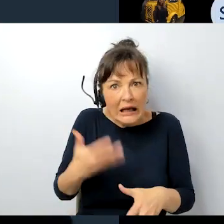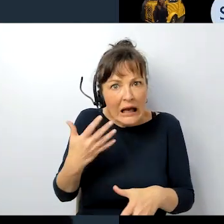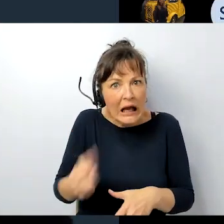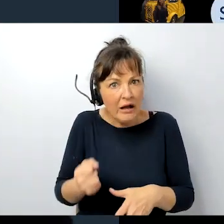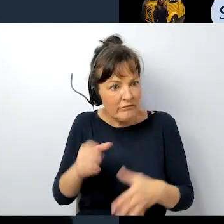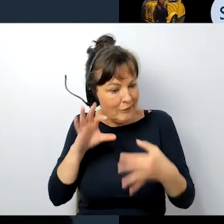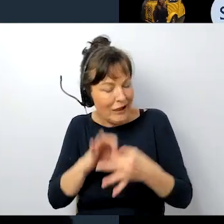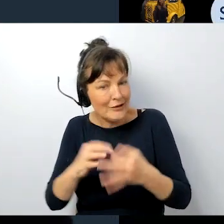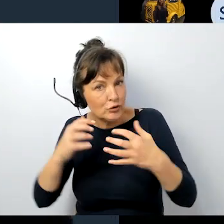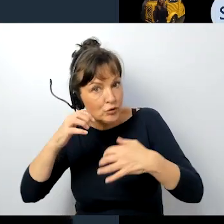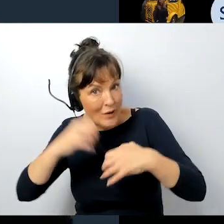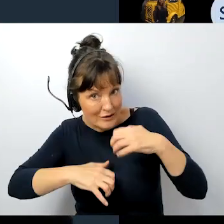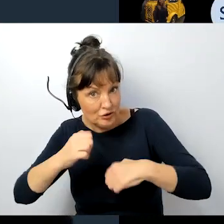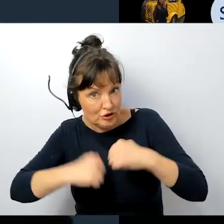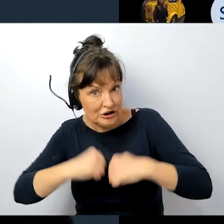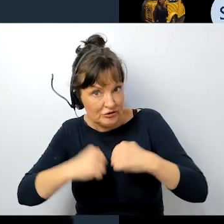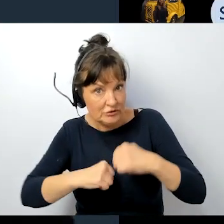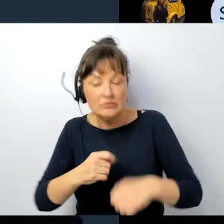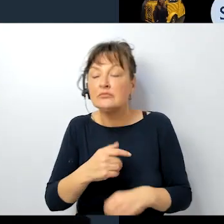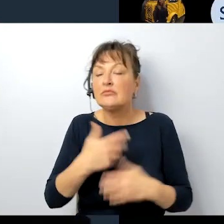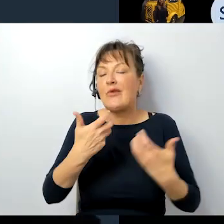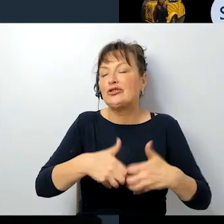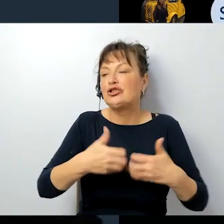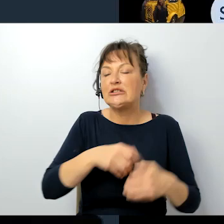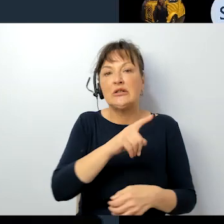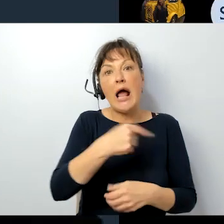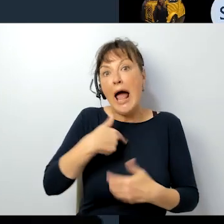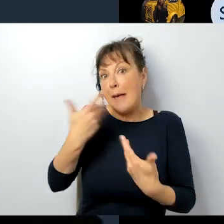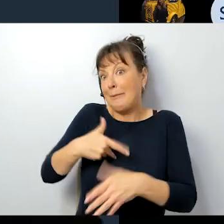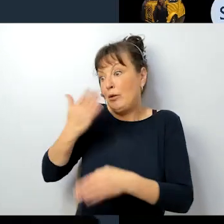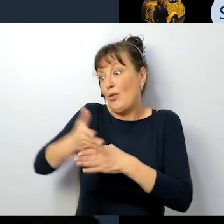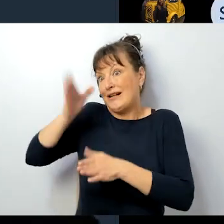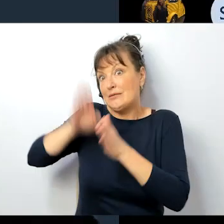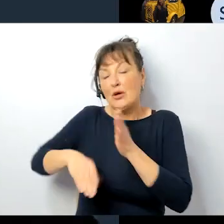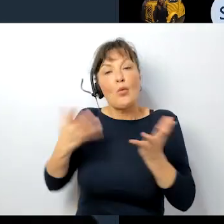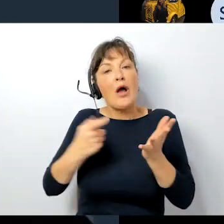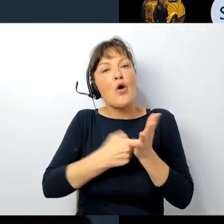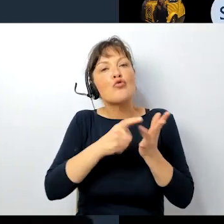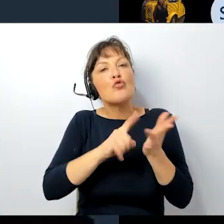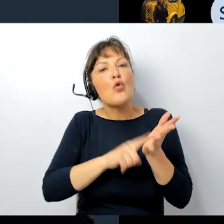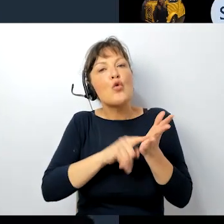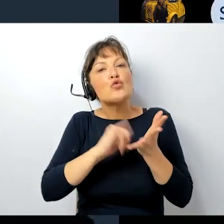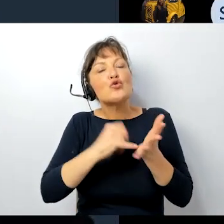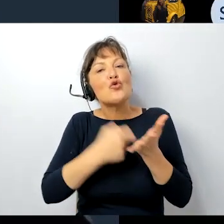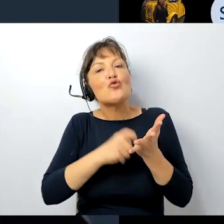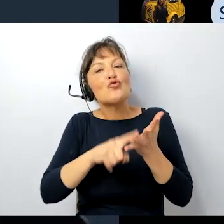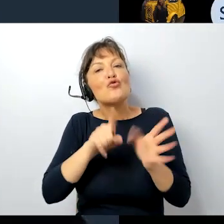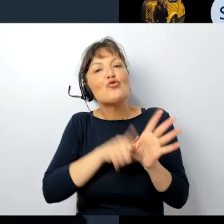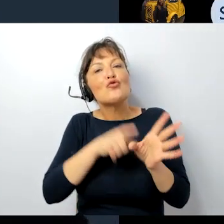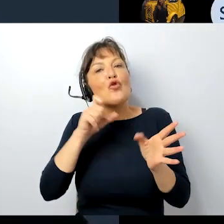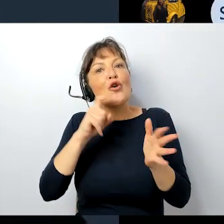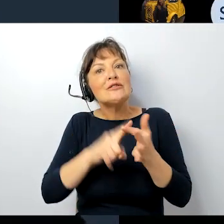what work experience I had for engineering and the person that, I've done work experience in